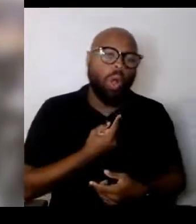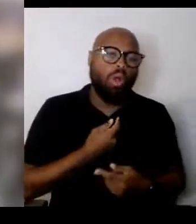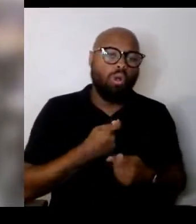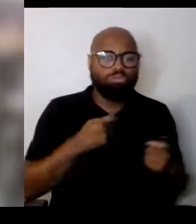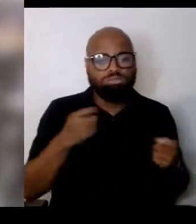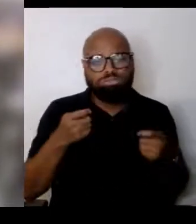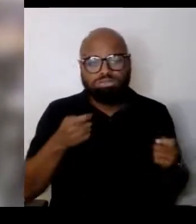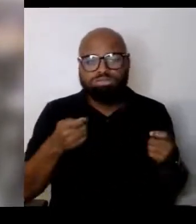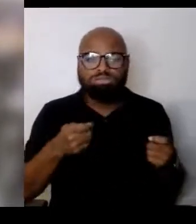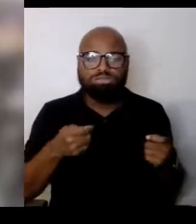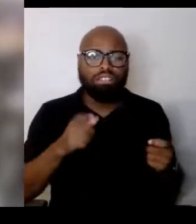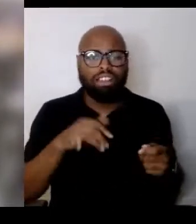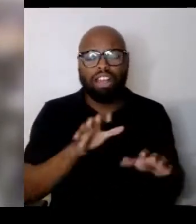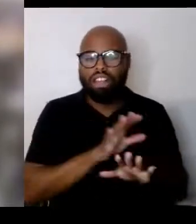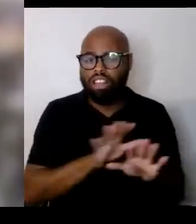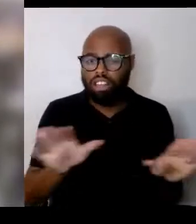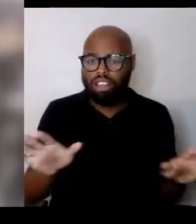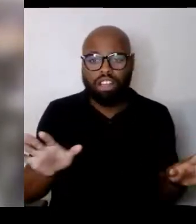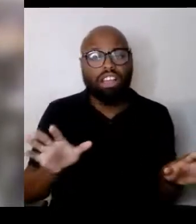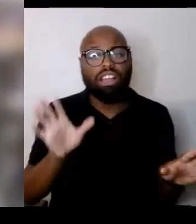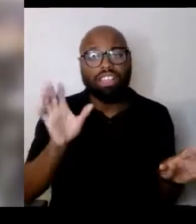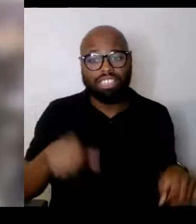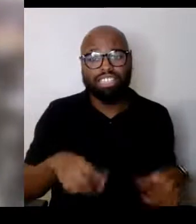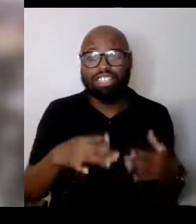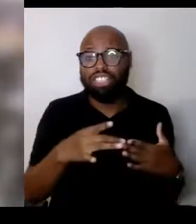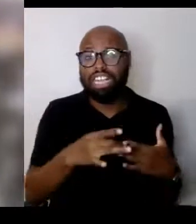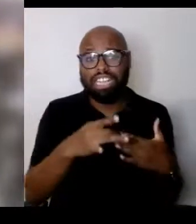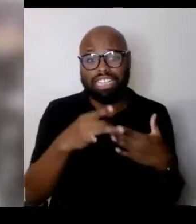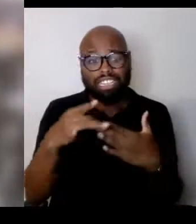it can lead you to a state of depression.